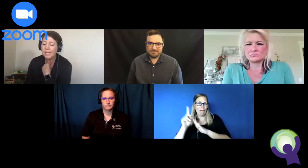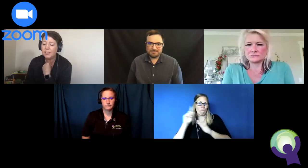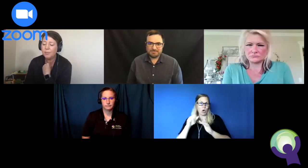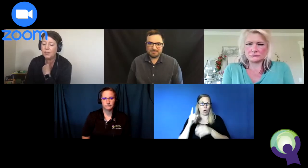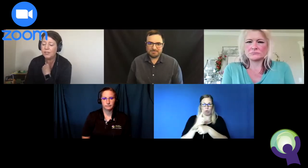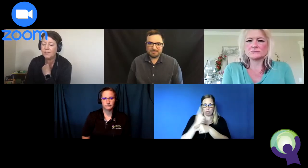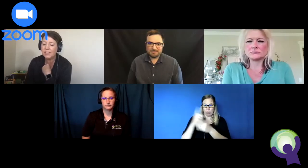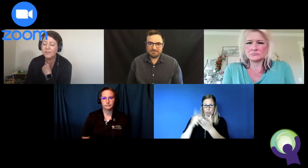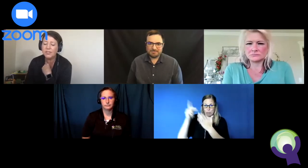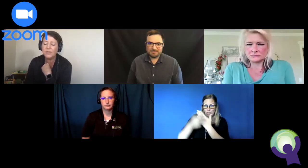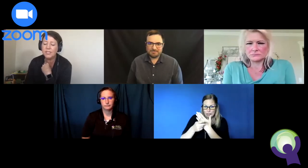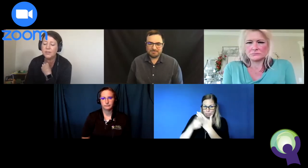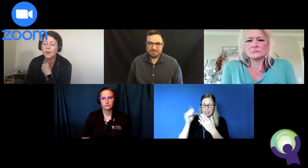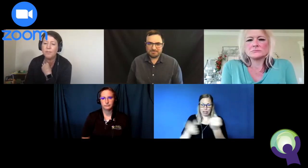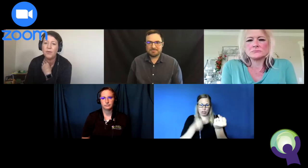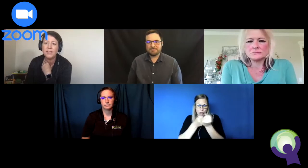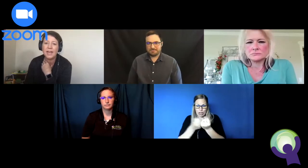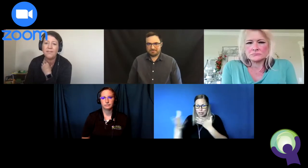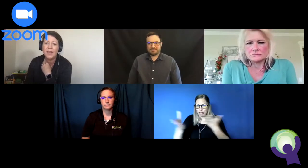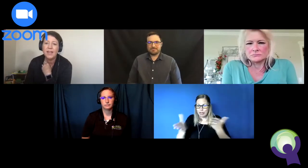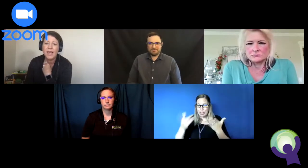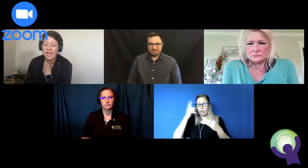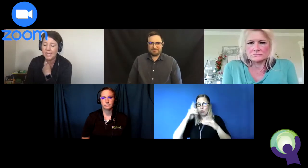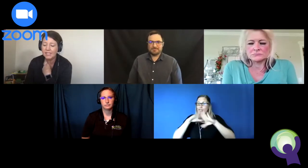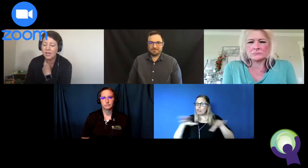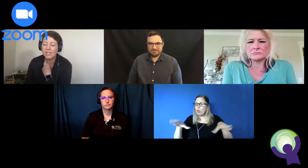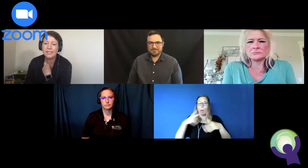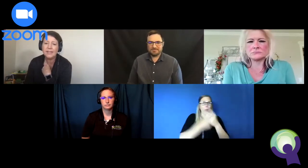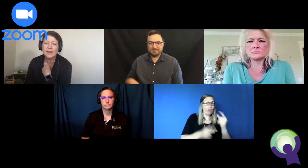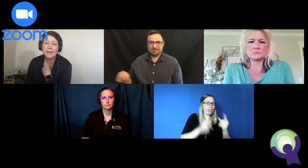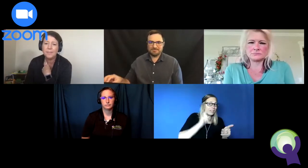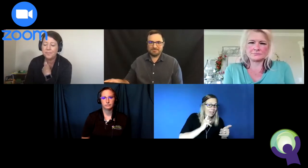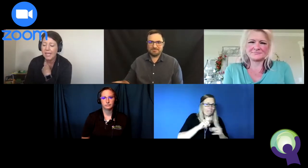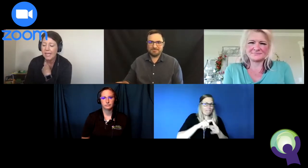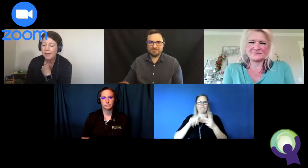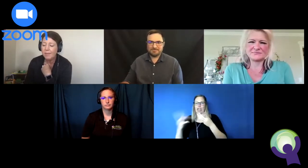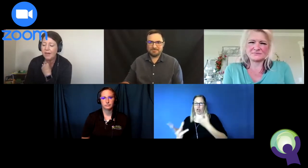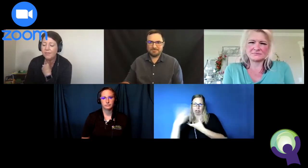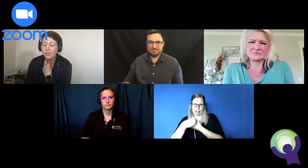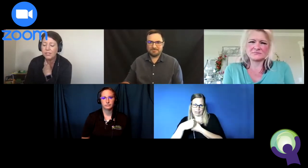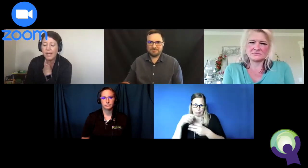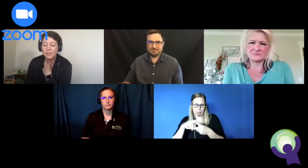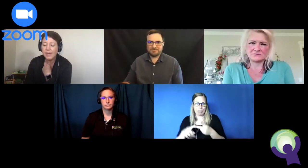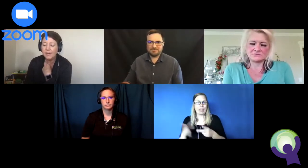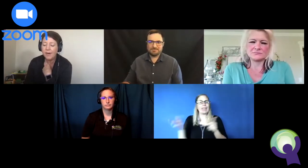and support services for students who are both deaf and autistic. Mary Fruits graduated from